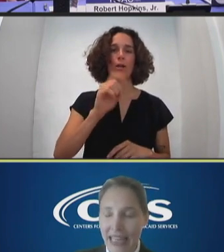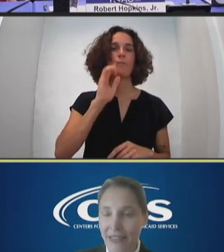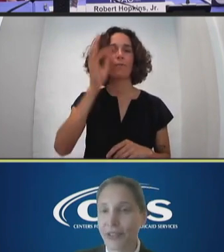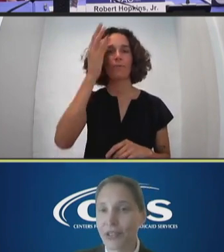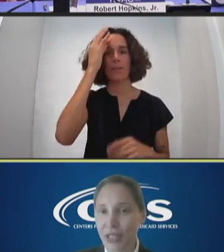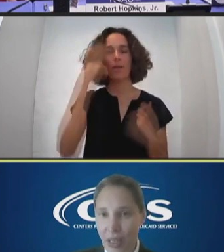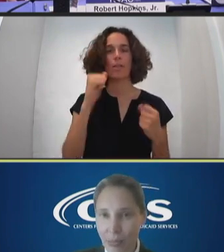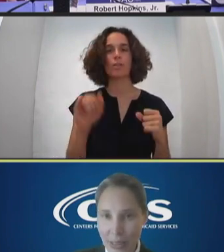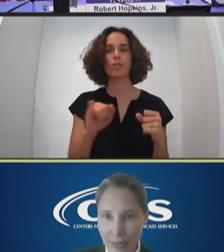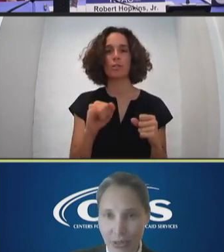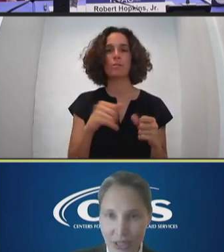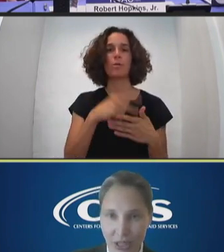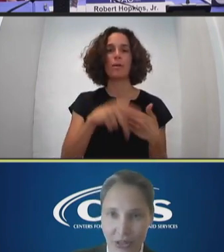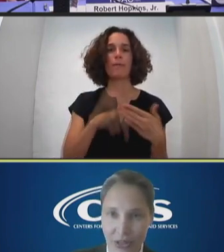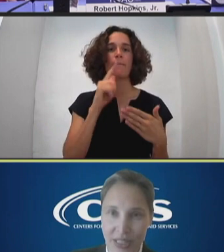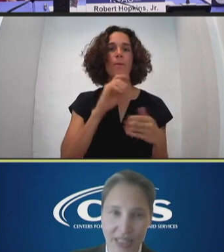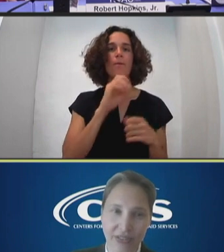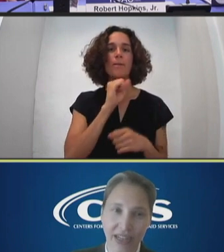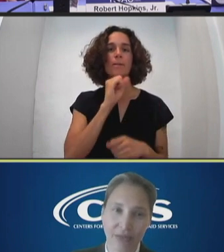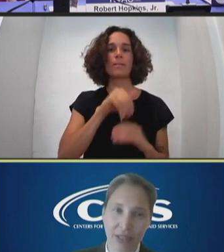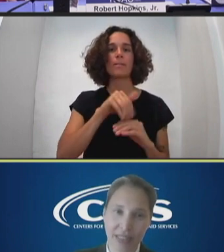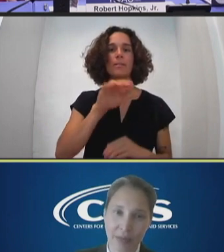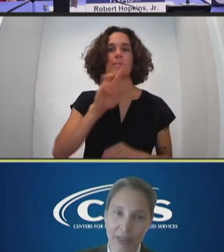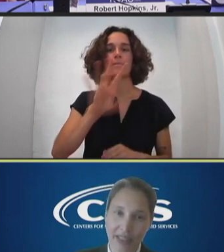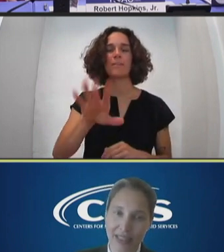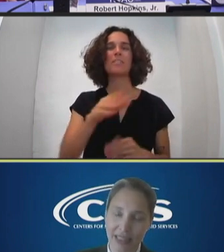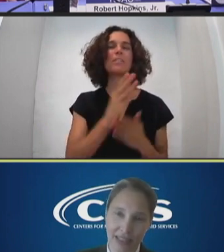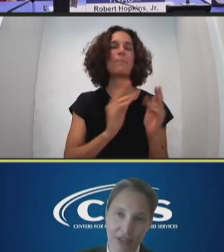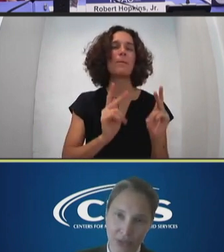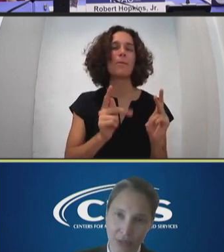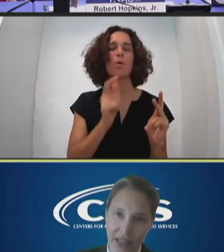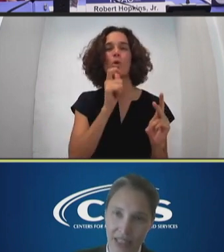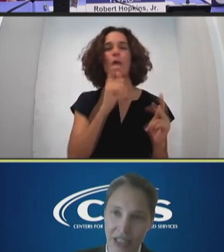and for some people younger than 65 with disabilities and those with end stage